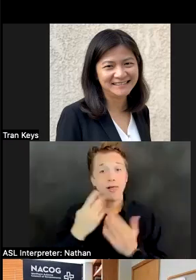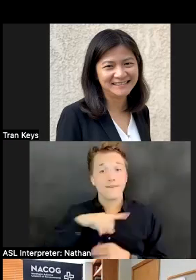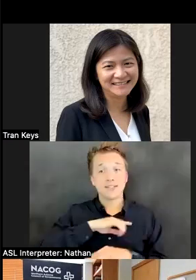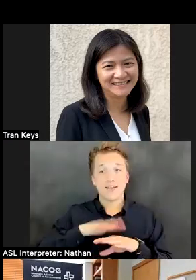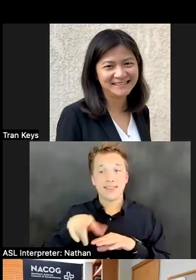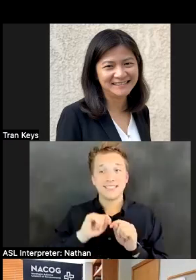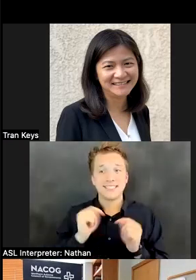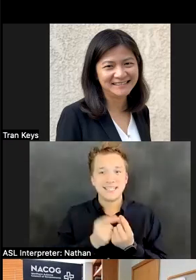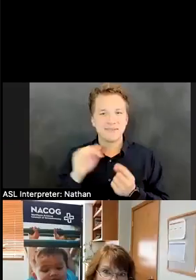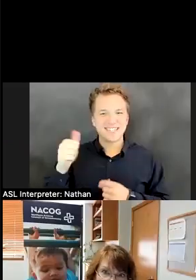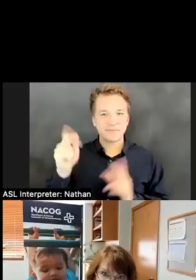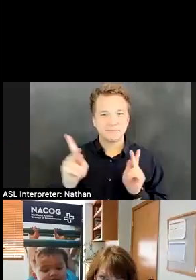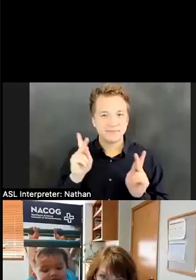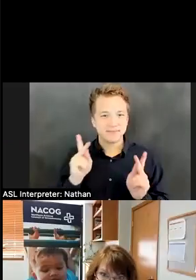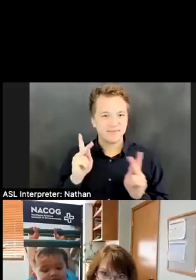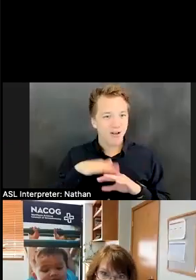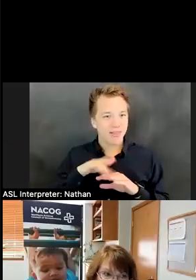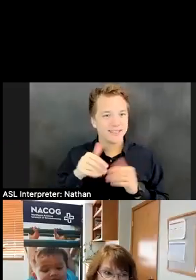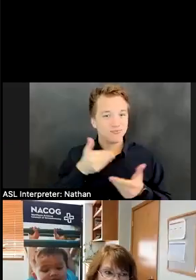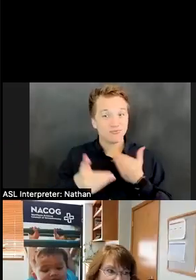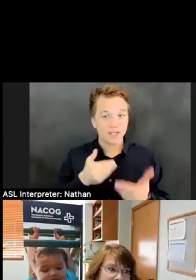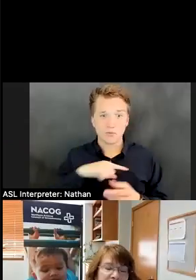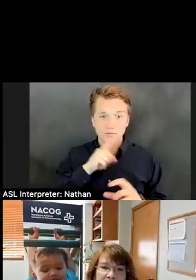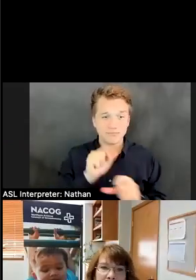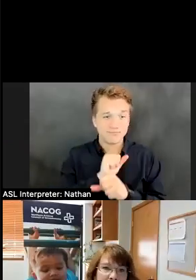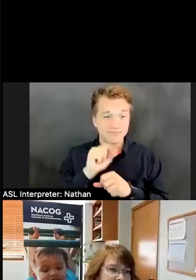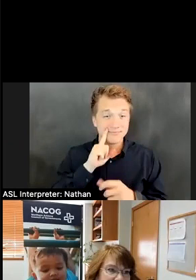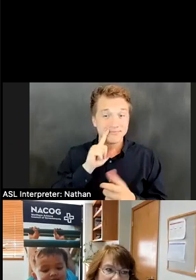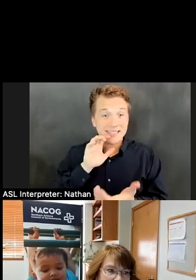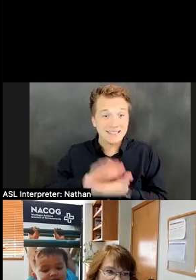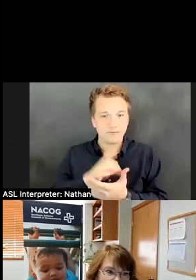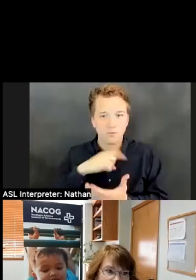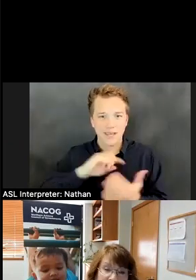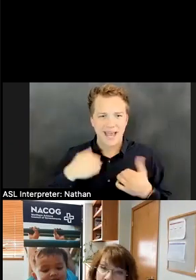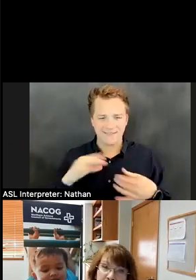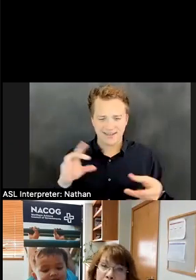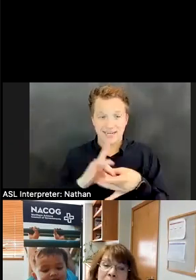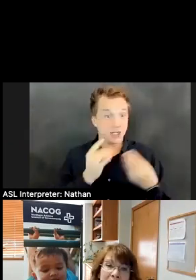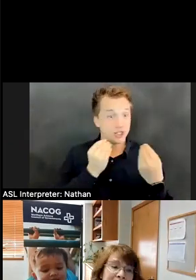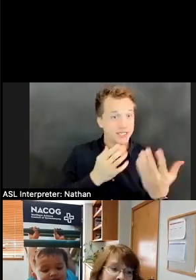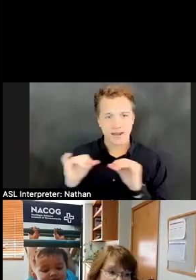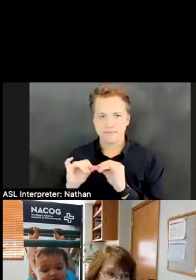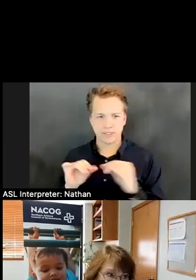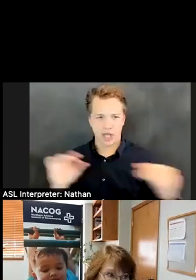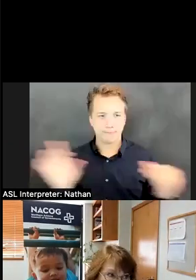through this process, we truly believe we made a connection between data and measurement with the work that we did in the logic model.